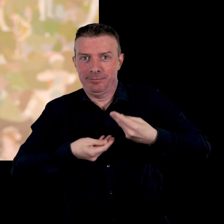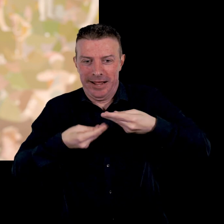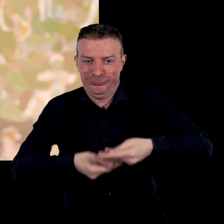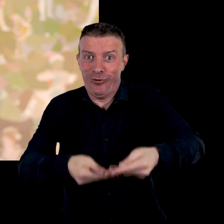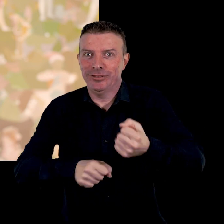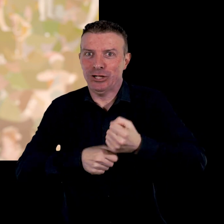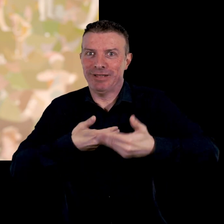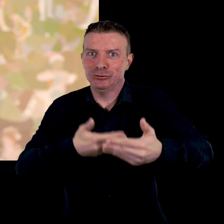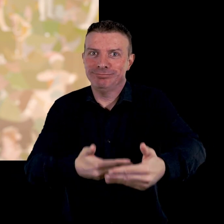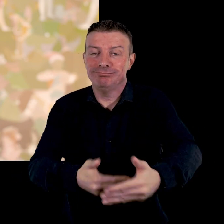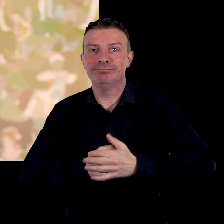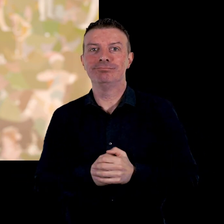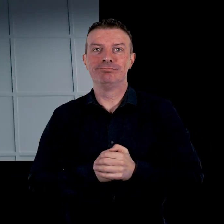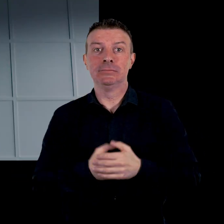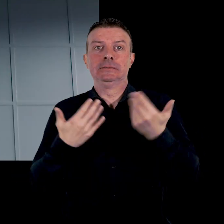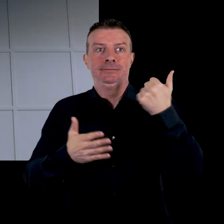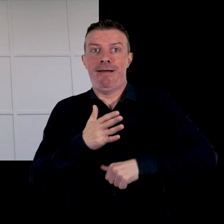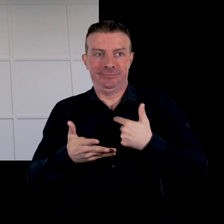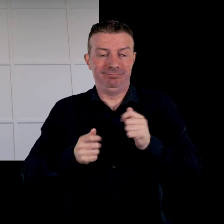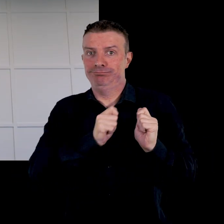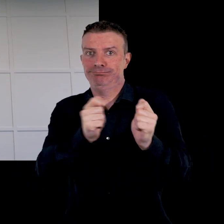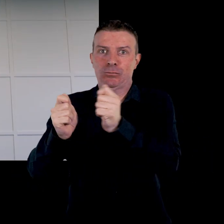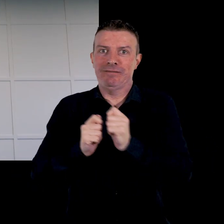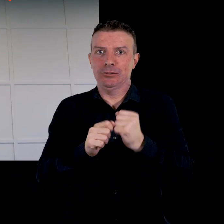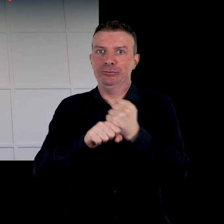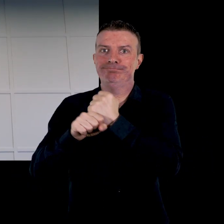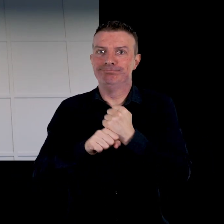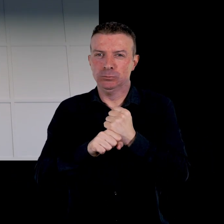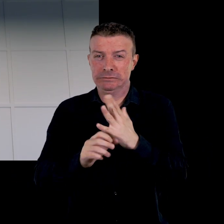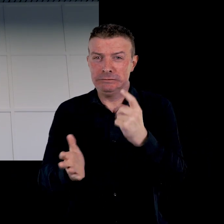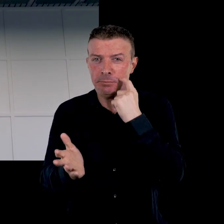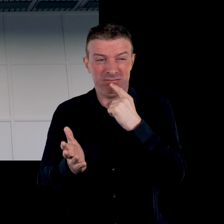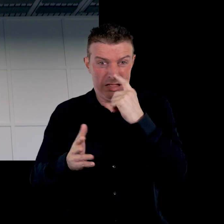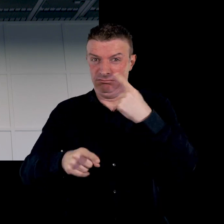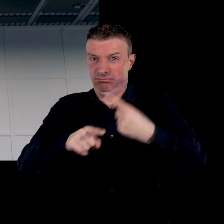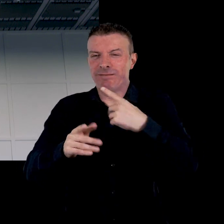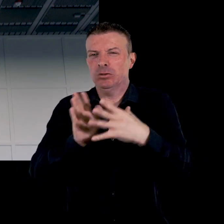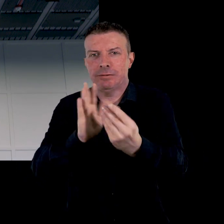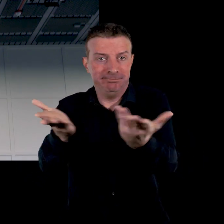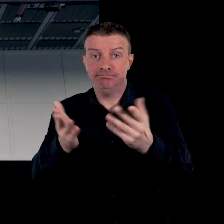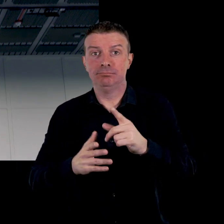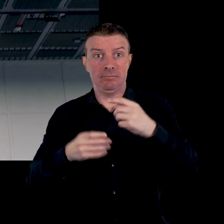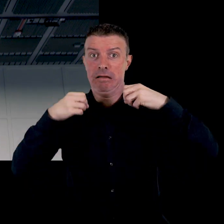for generations to come. We have started retrofitting to look at very simple things